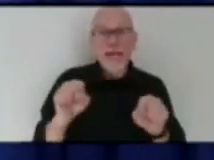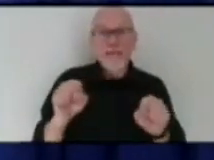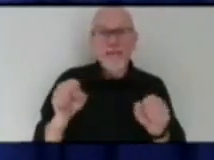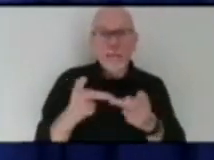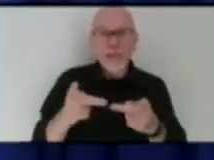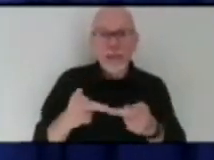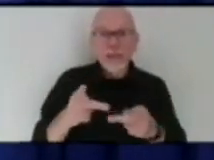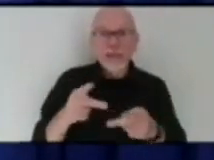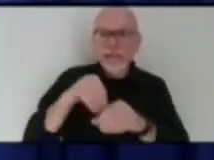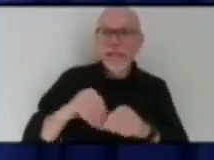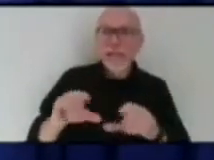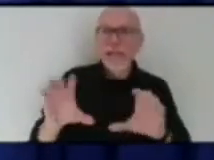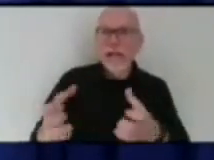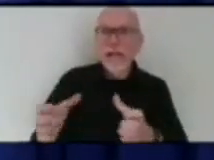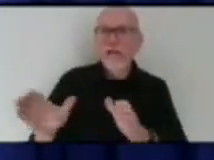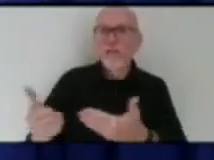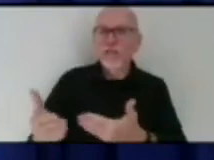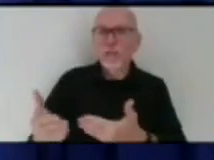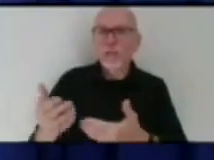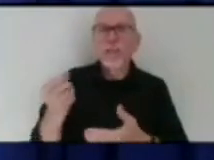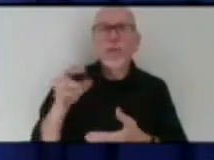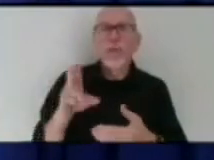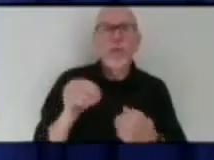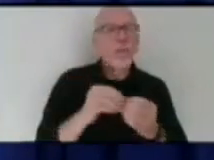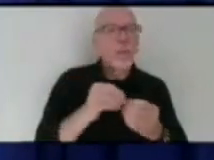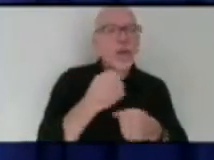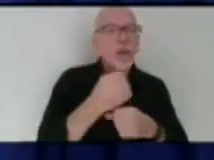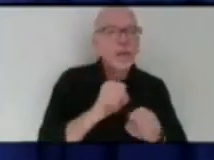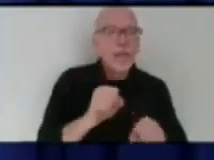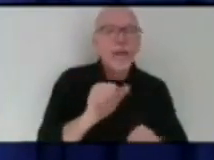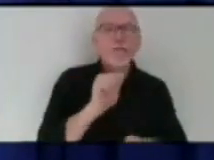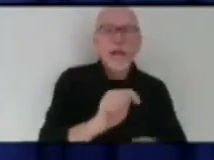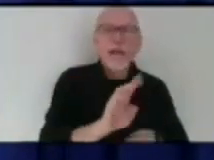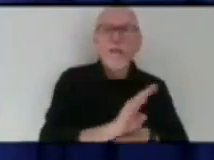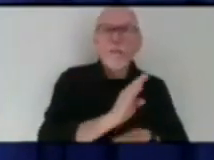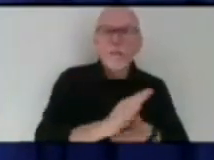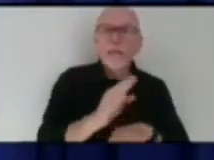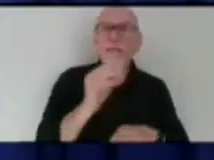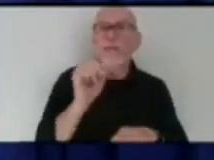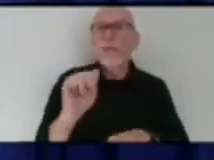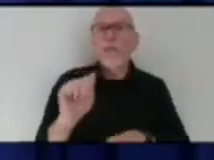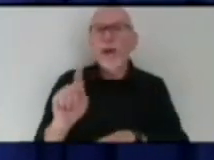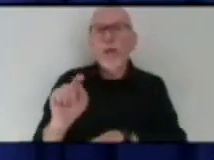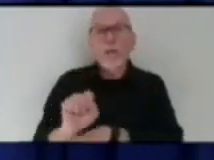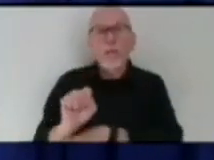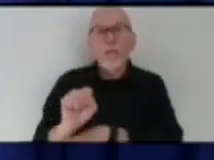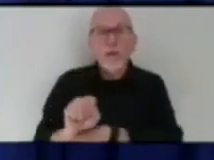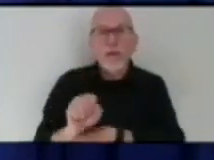the classroom or, uh, at business at work because there is enforcement there